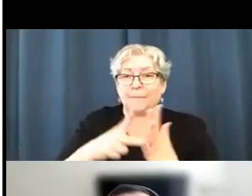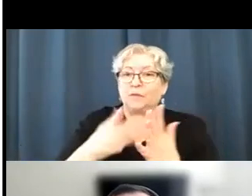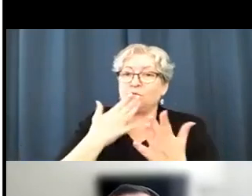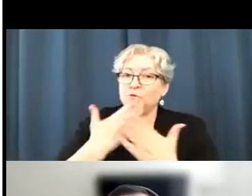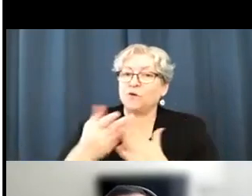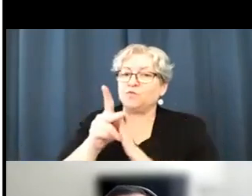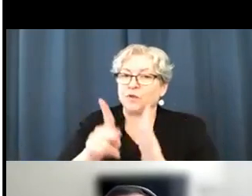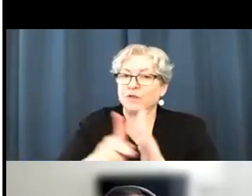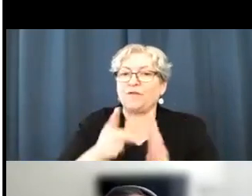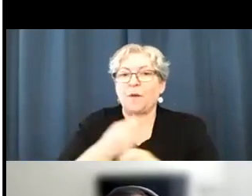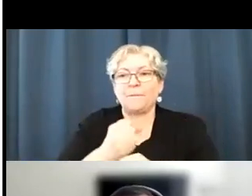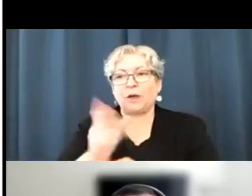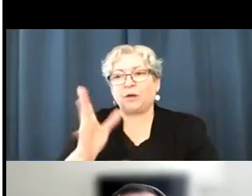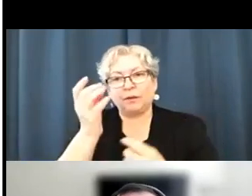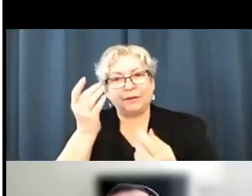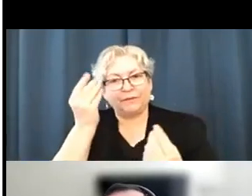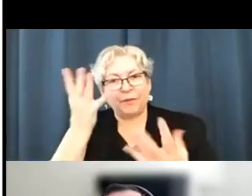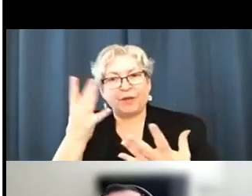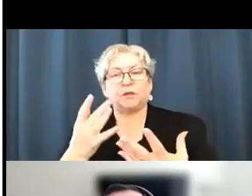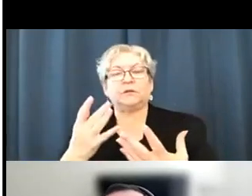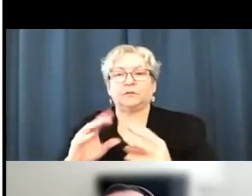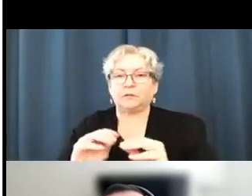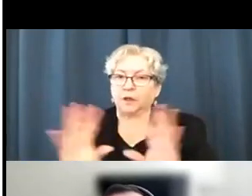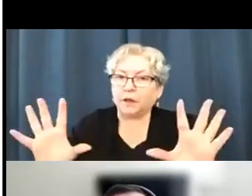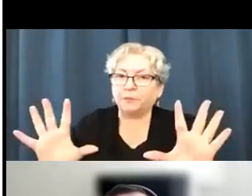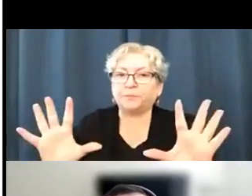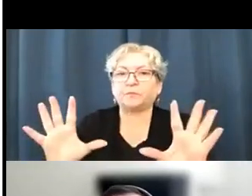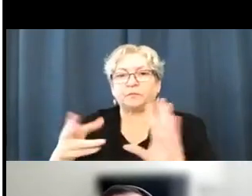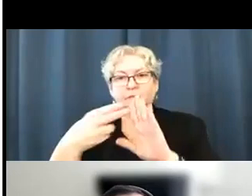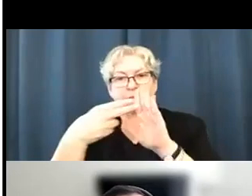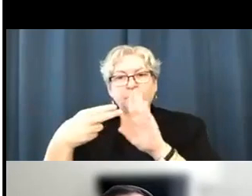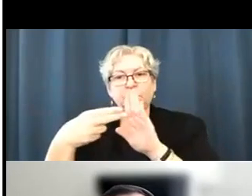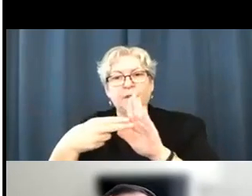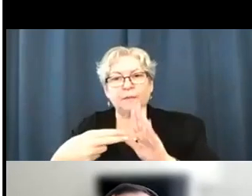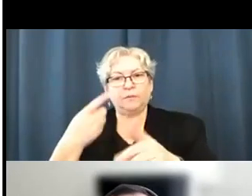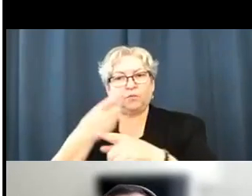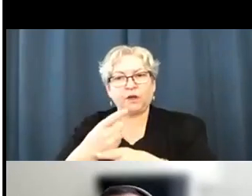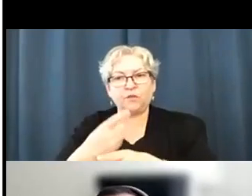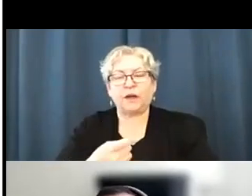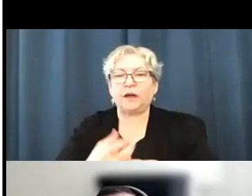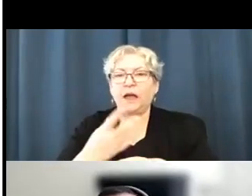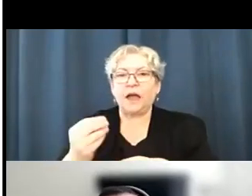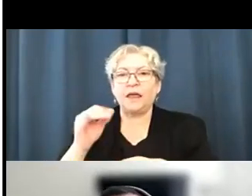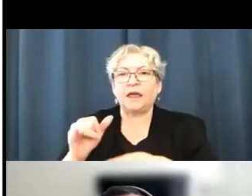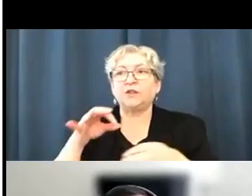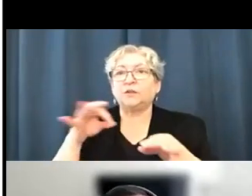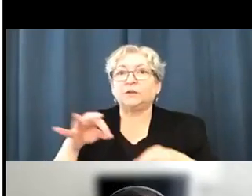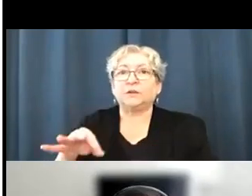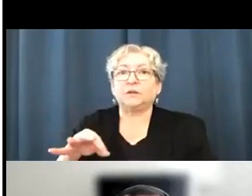for making your content understandable, making sure that there are labels for content and that their instructions when necessary.